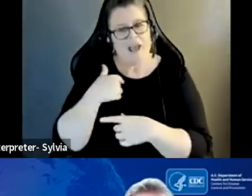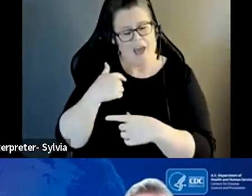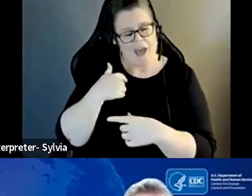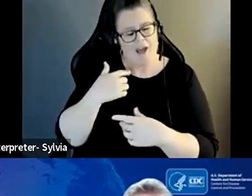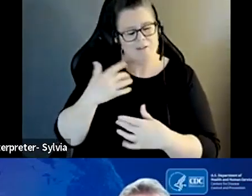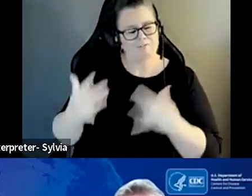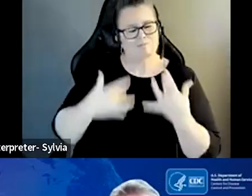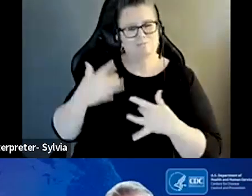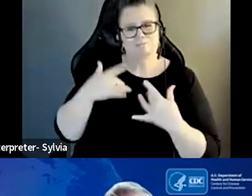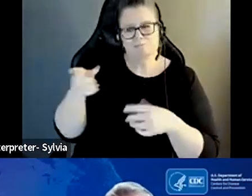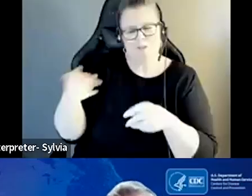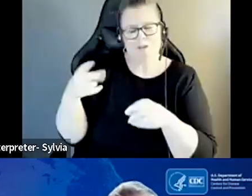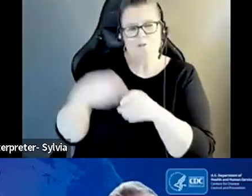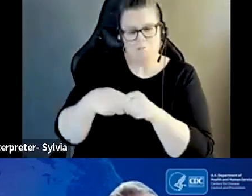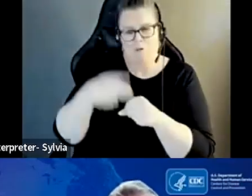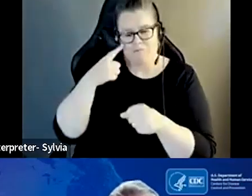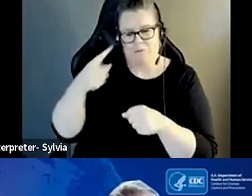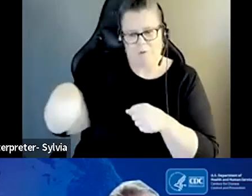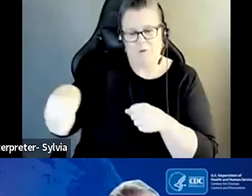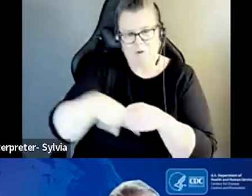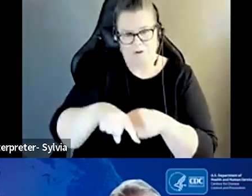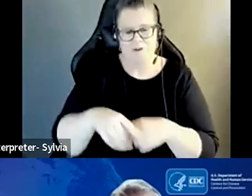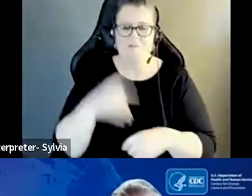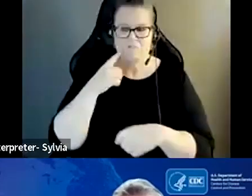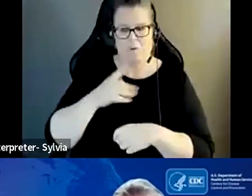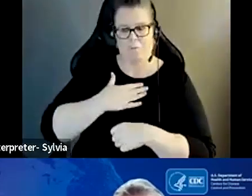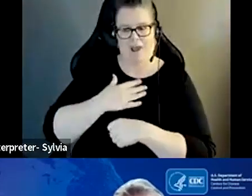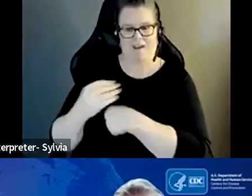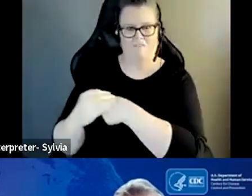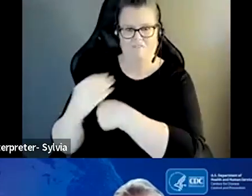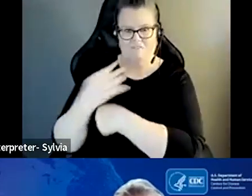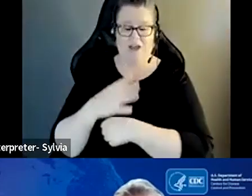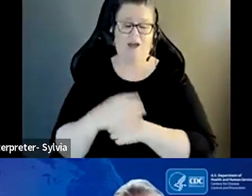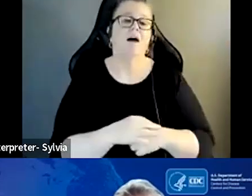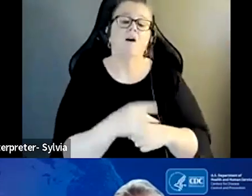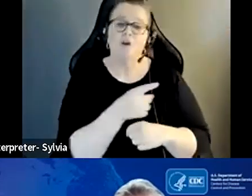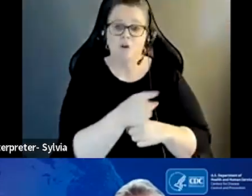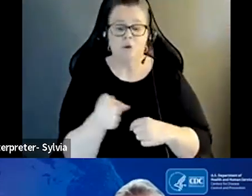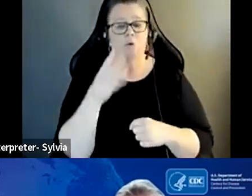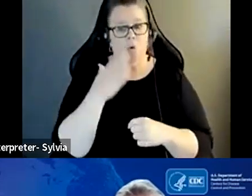group of advisors to me. As you all know, we reestablished the advisory committee